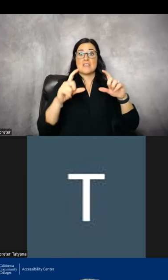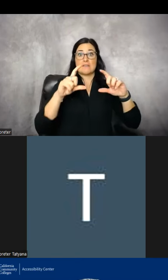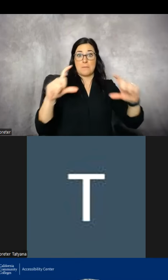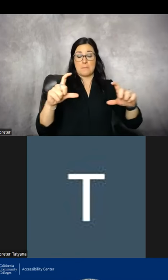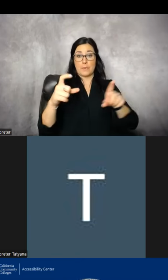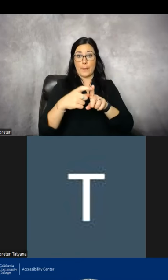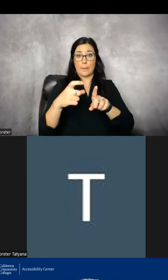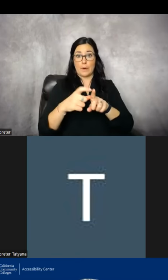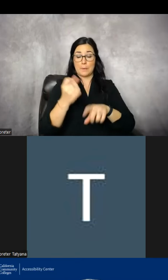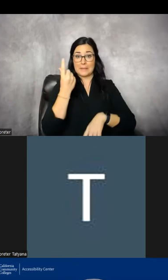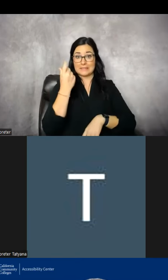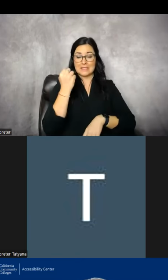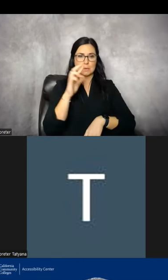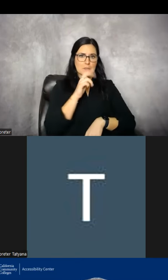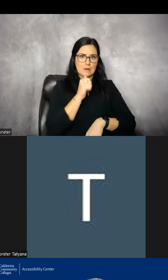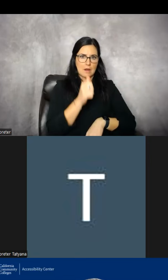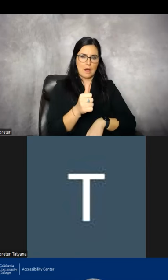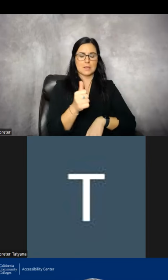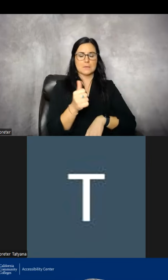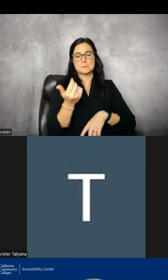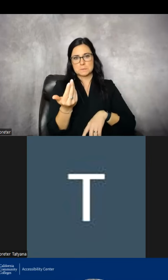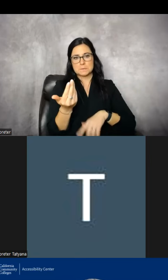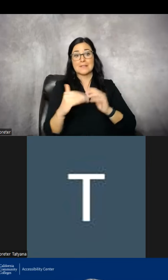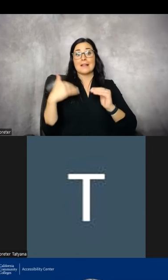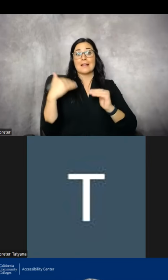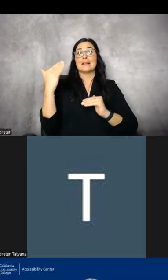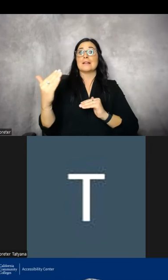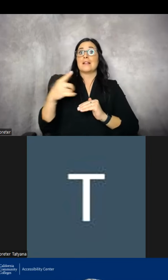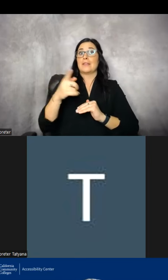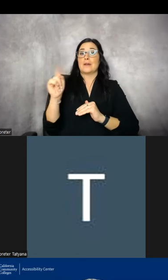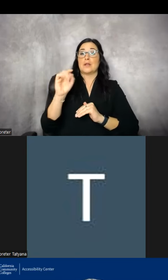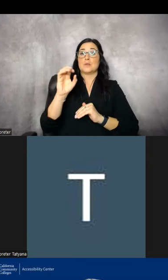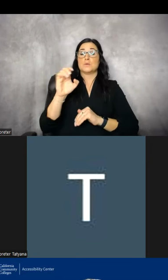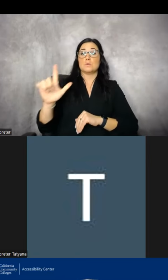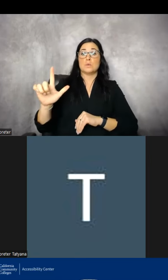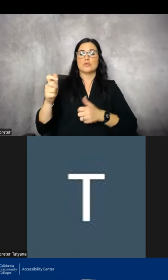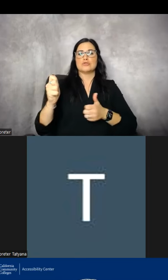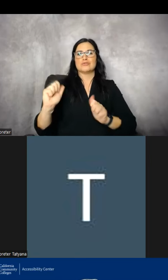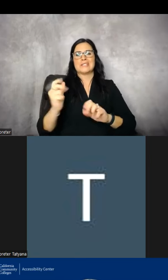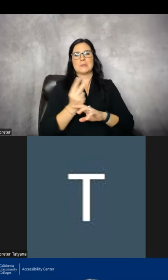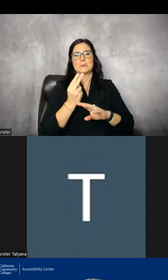Some advanced tools they try to support some generic text